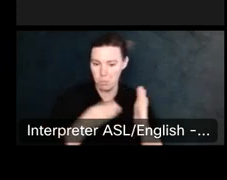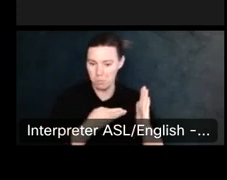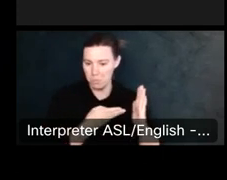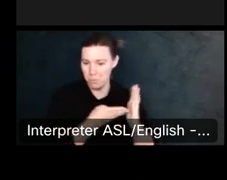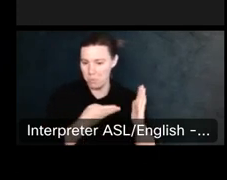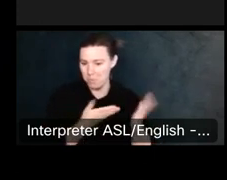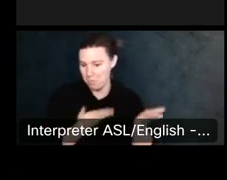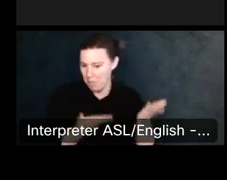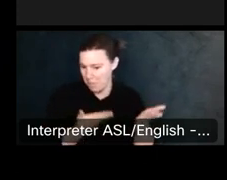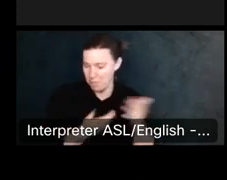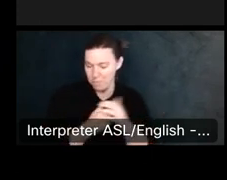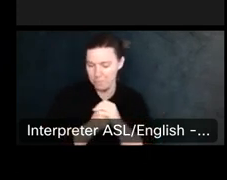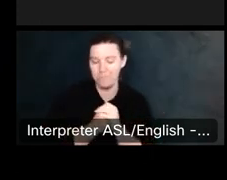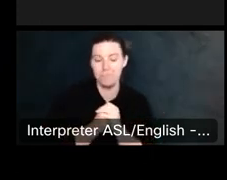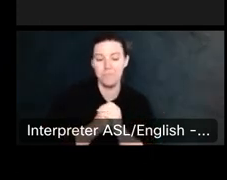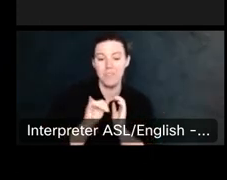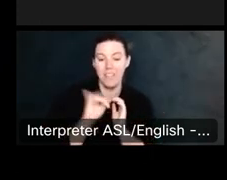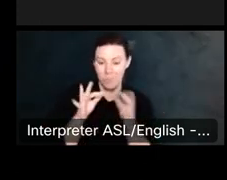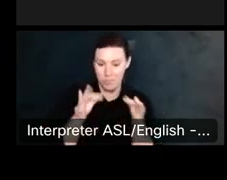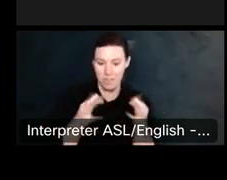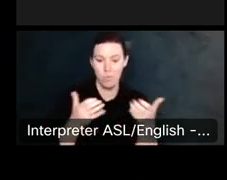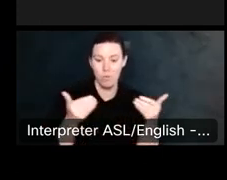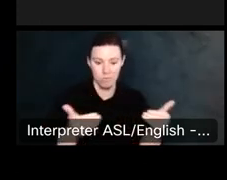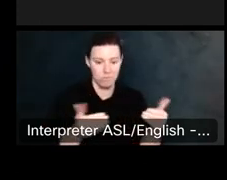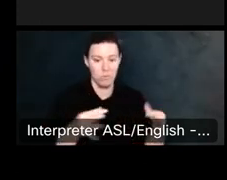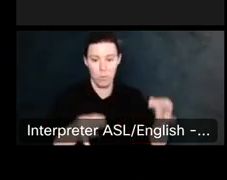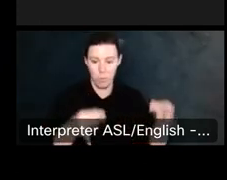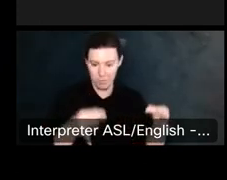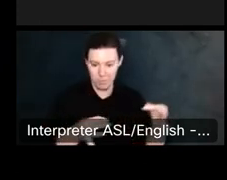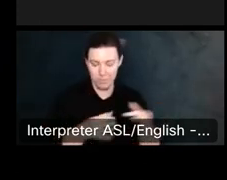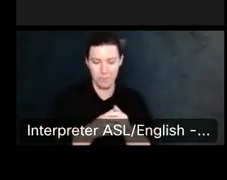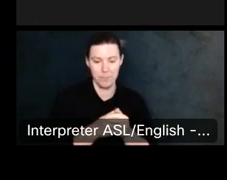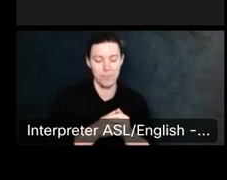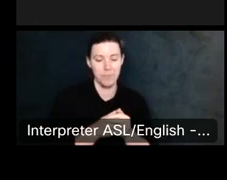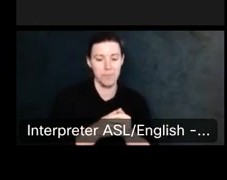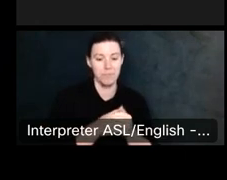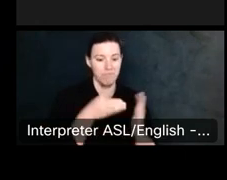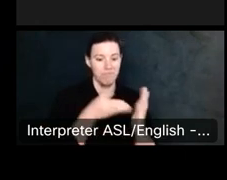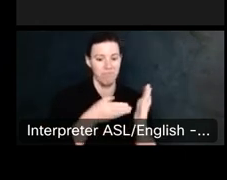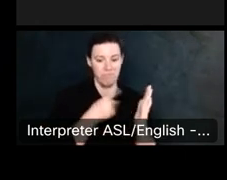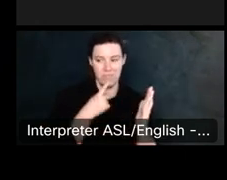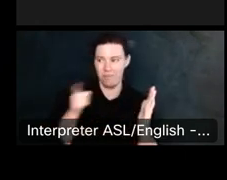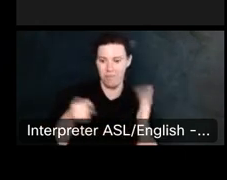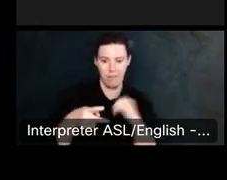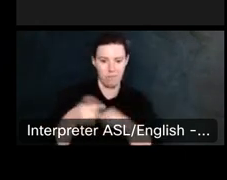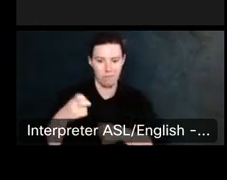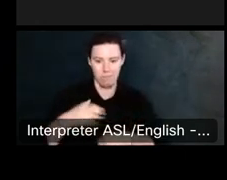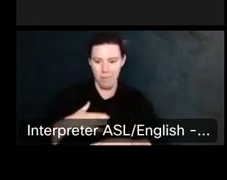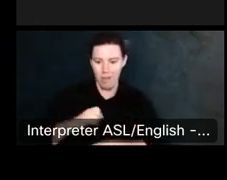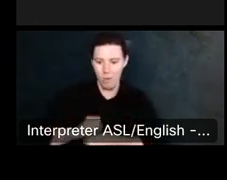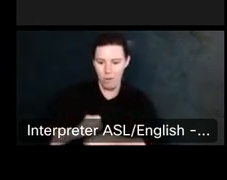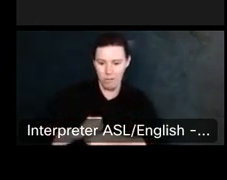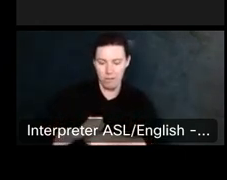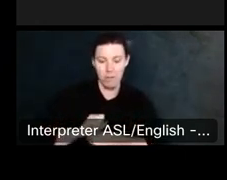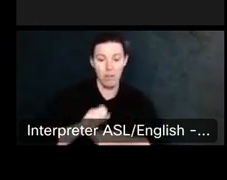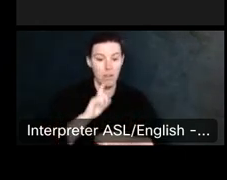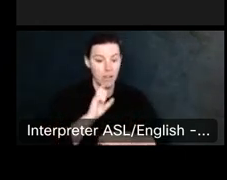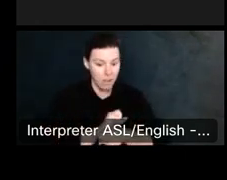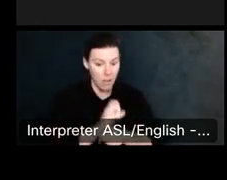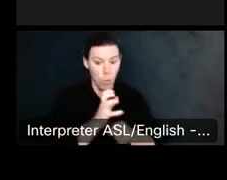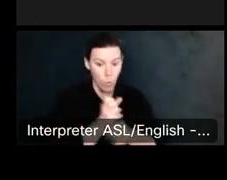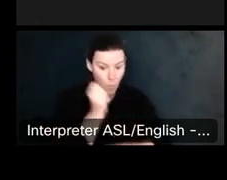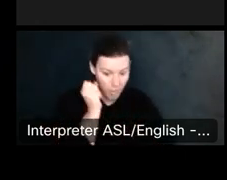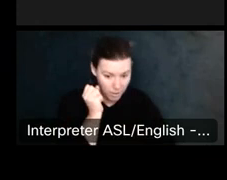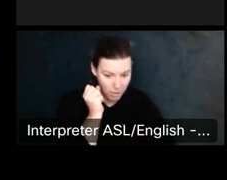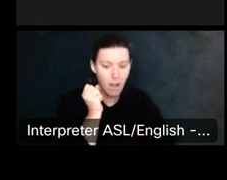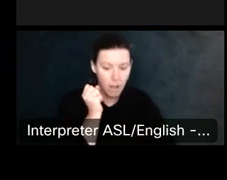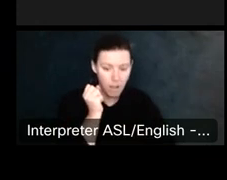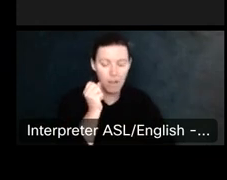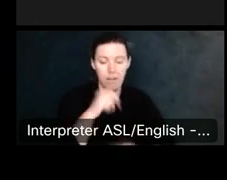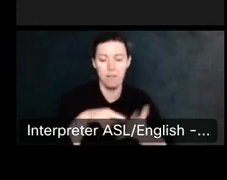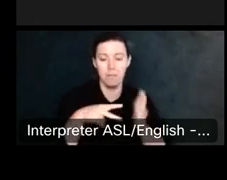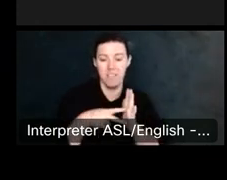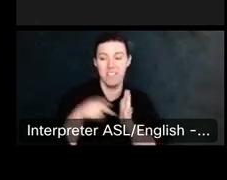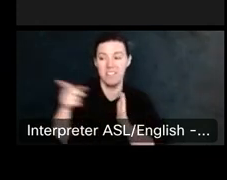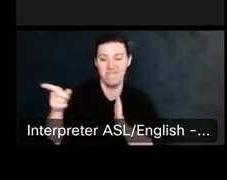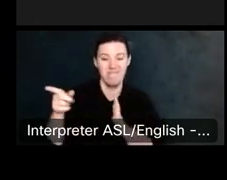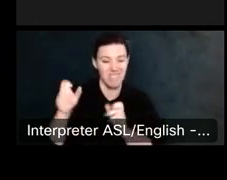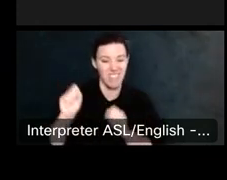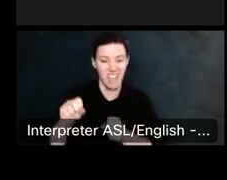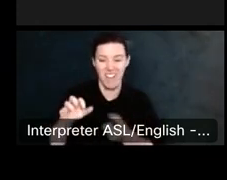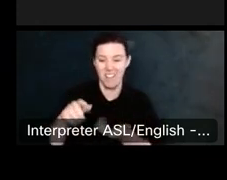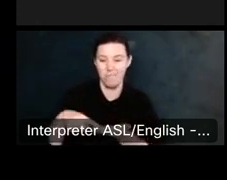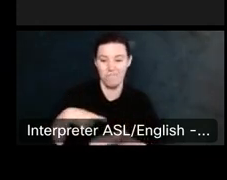And if you do go to court, and you do, when on an infringement claim, you have the choice of getting actual damages from the person who infringe on your rights by, by getting their profit,